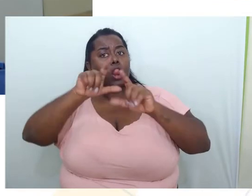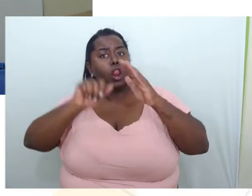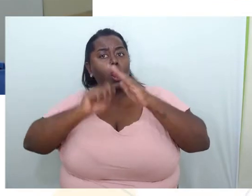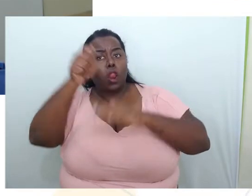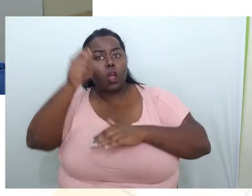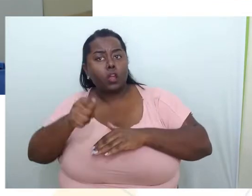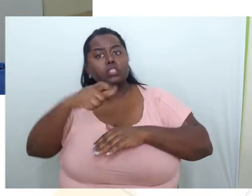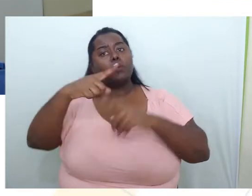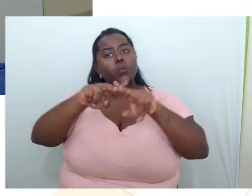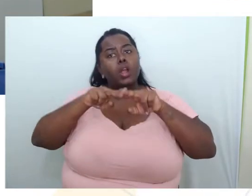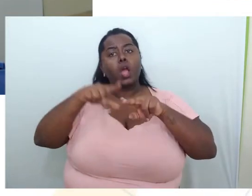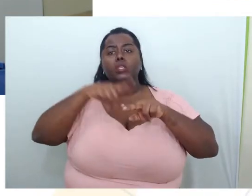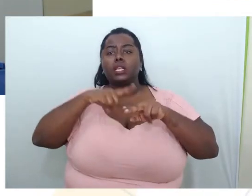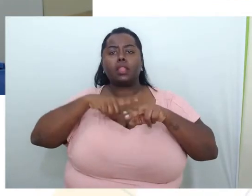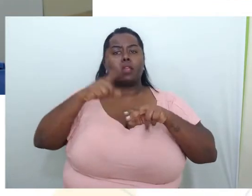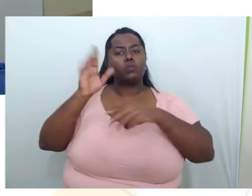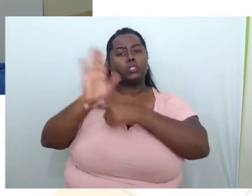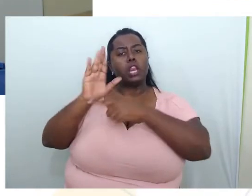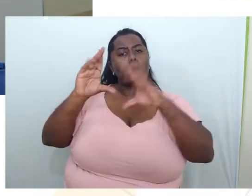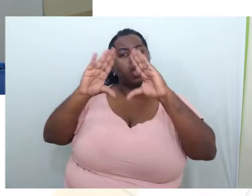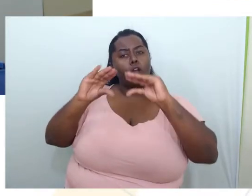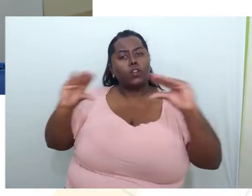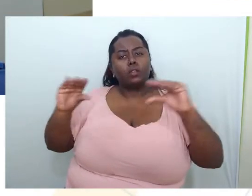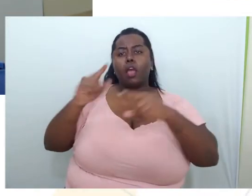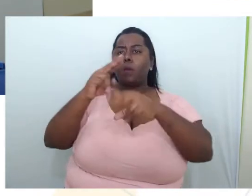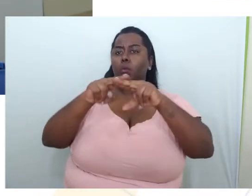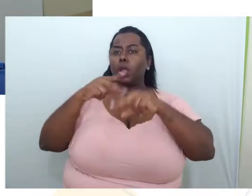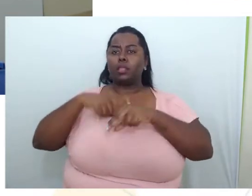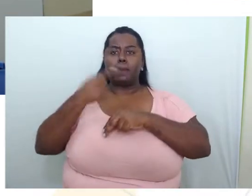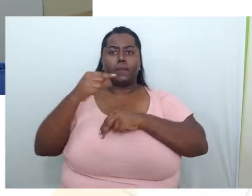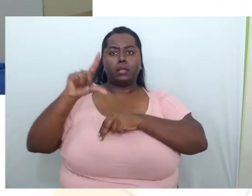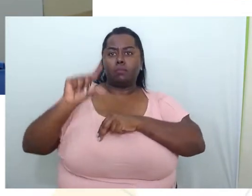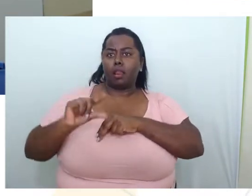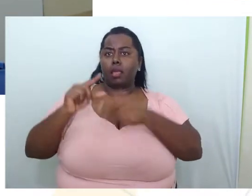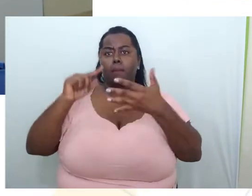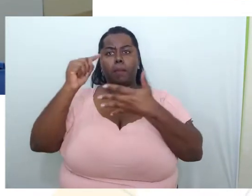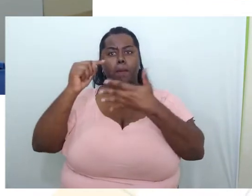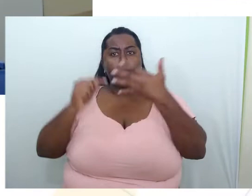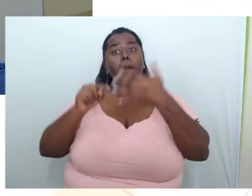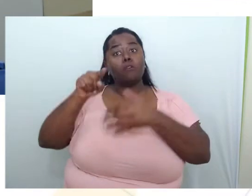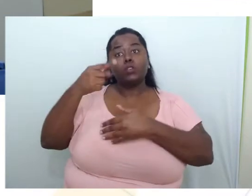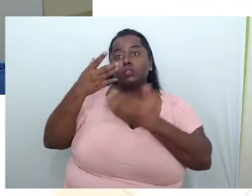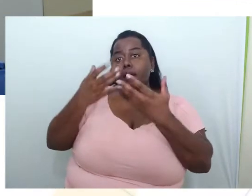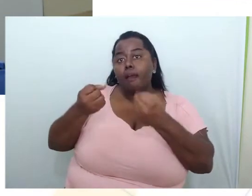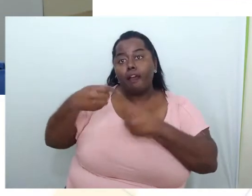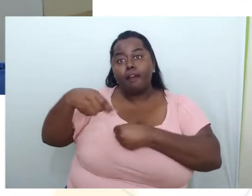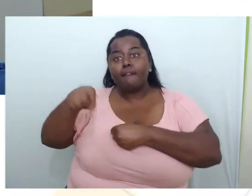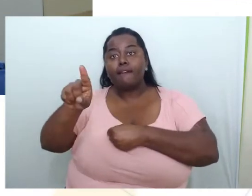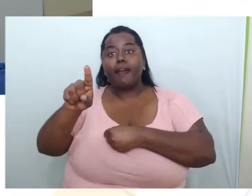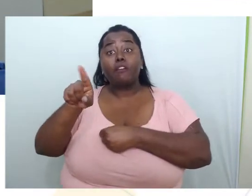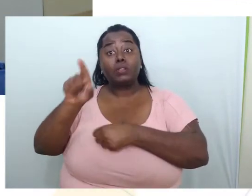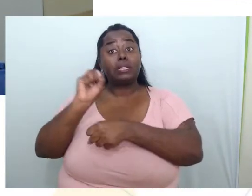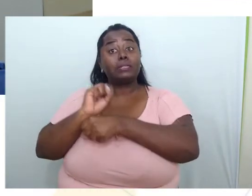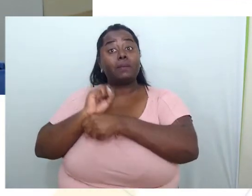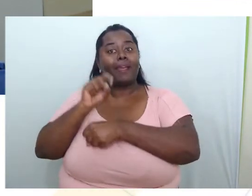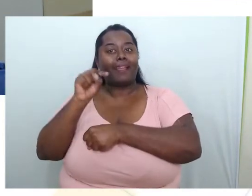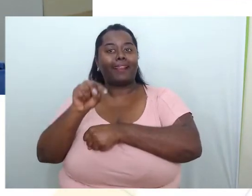movie cinema it's a comfortable place we'll give you X number of experience so you pay the money on the basis of that mean you go in now if you don't get that